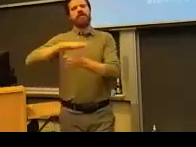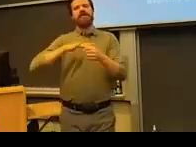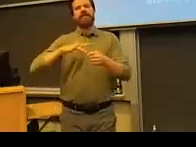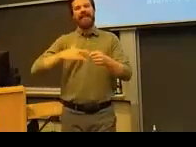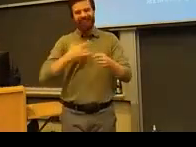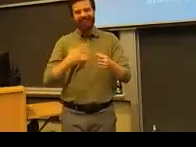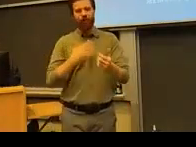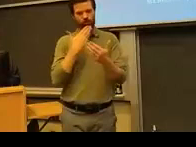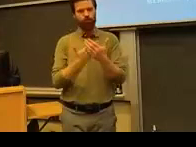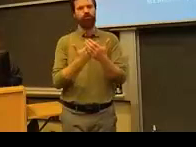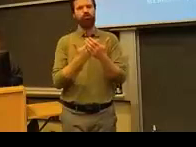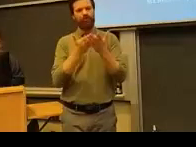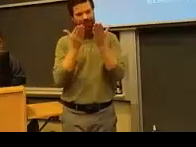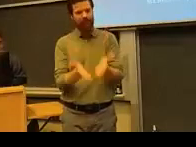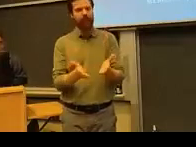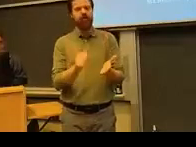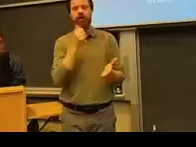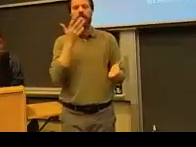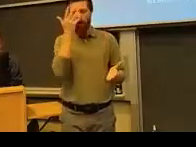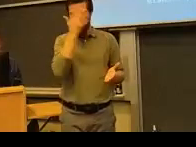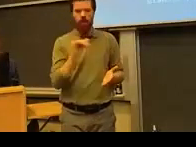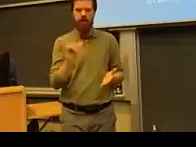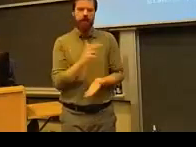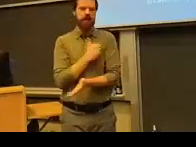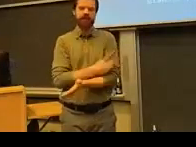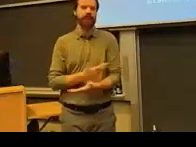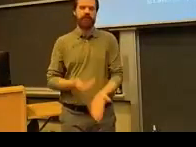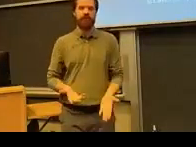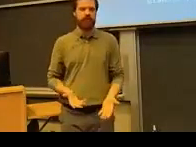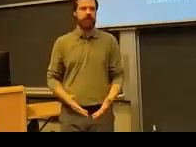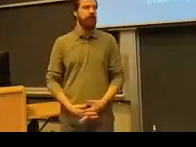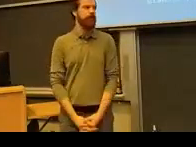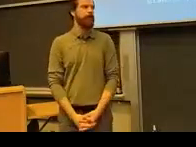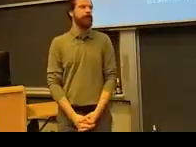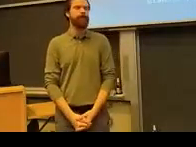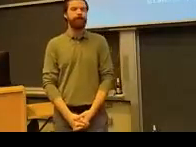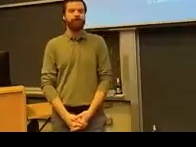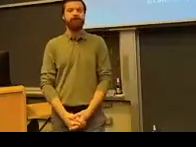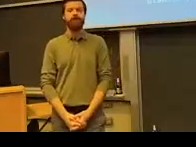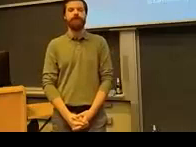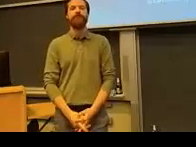to be in that doesn't look entirely like a hospital and um these are from orig these